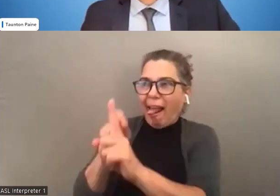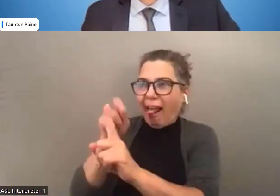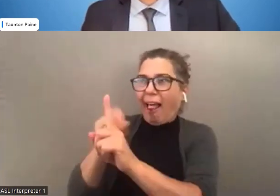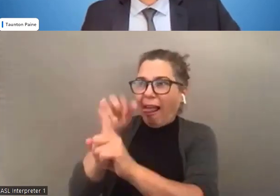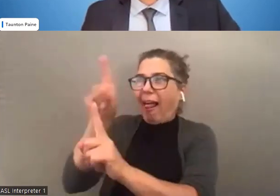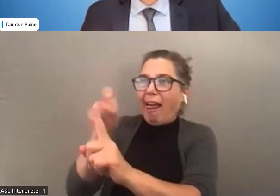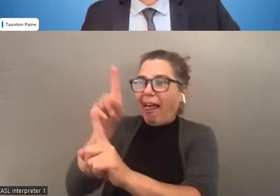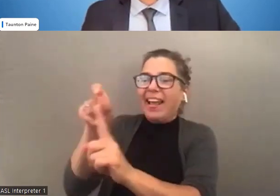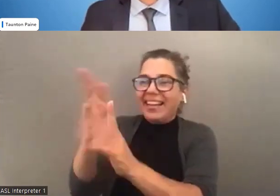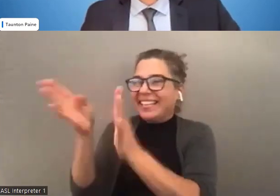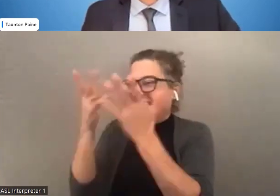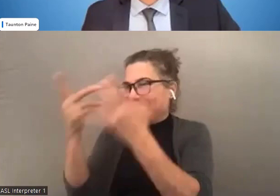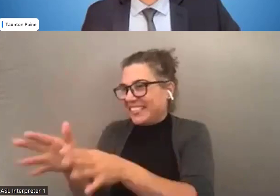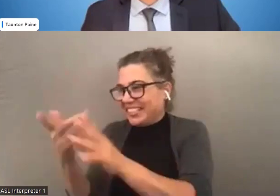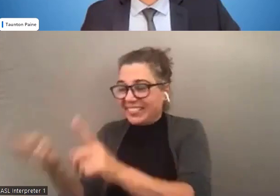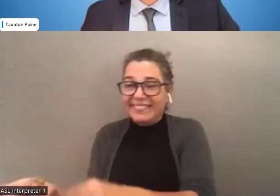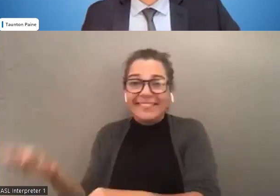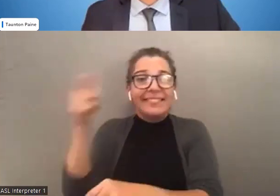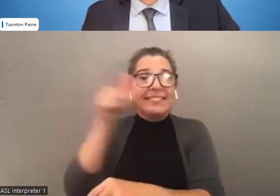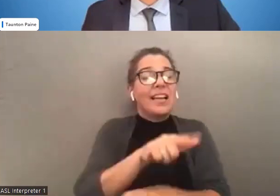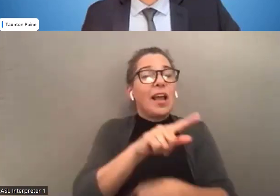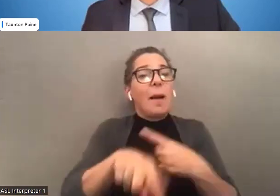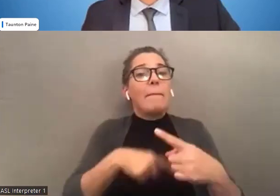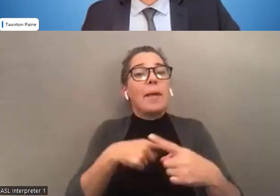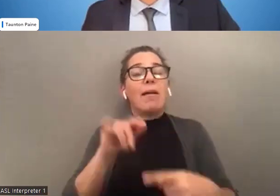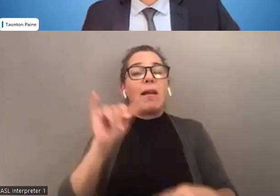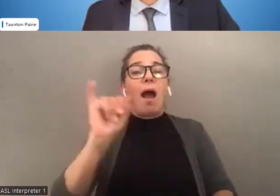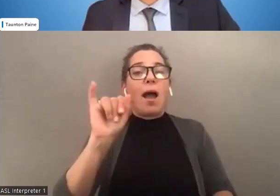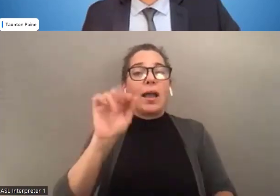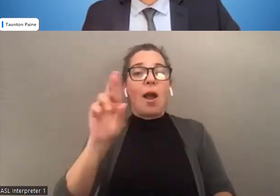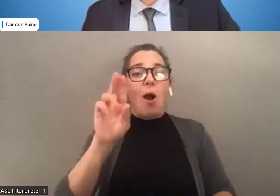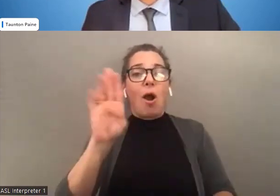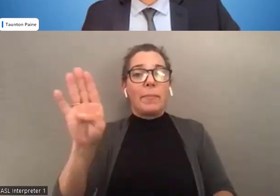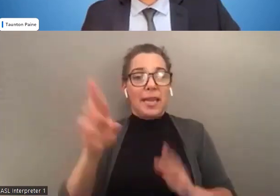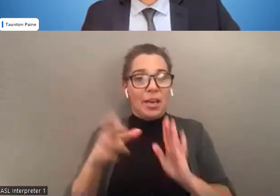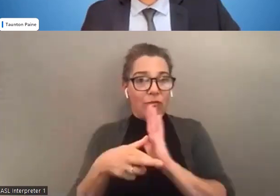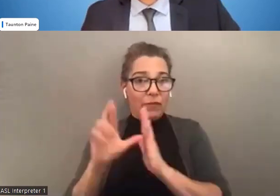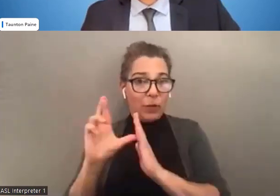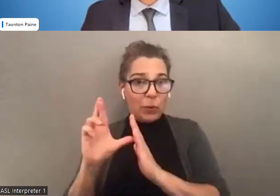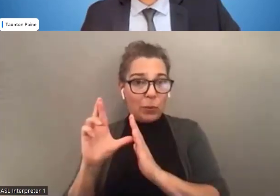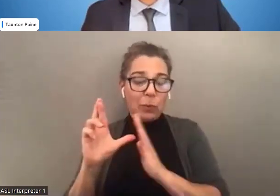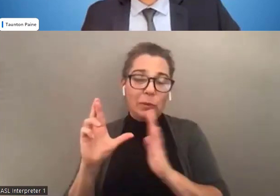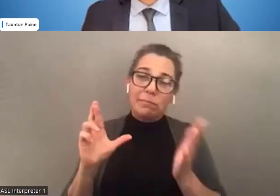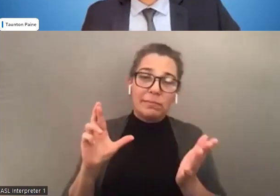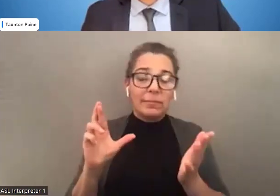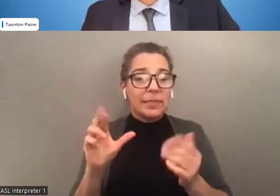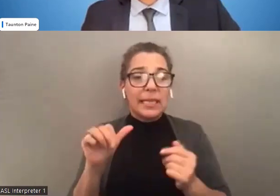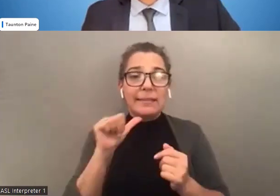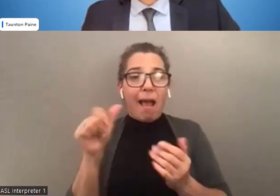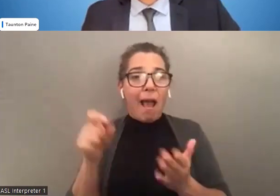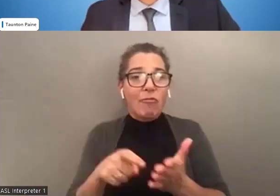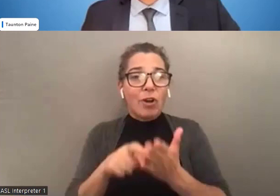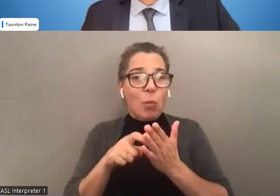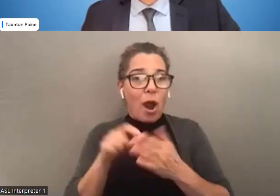The next question is regarding IRB review. So it's not required, you know, at the submission of grant proposals,